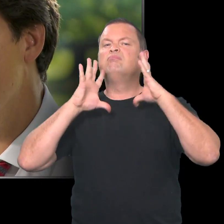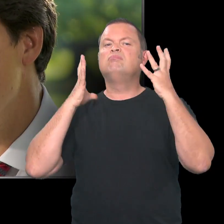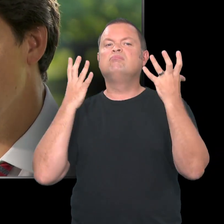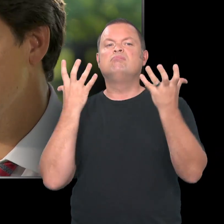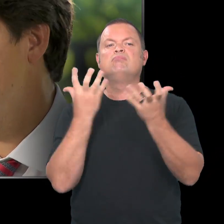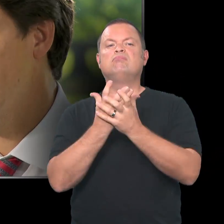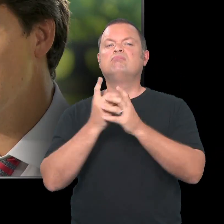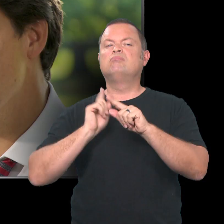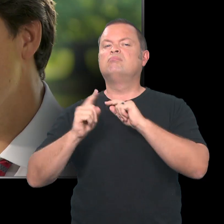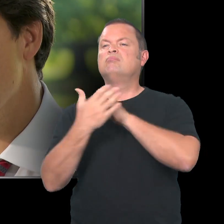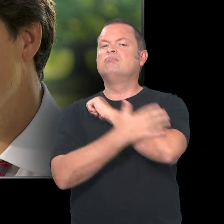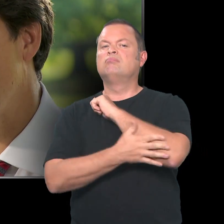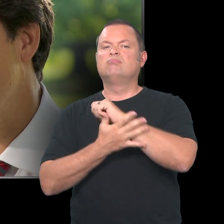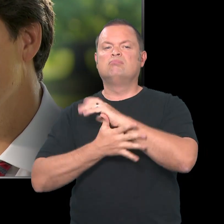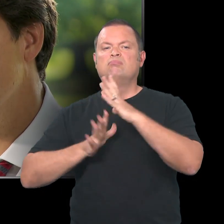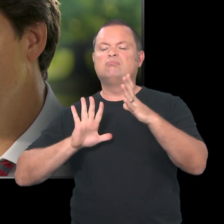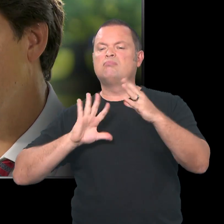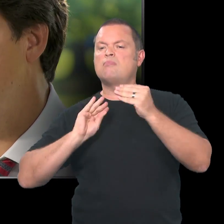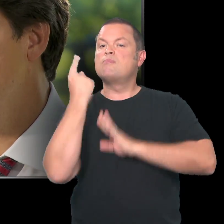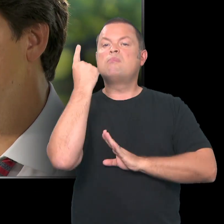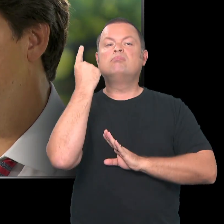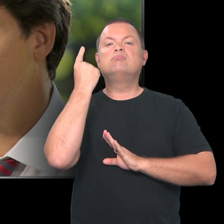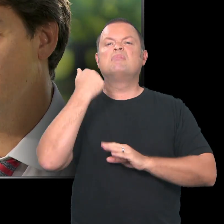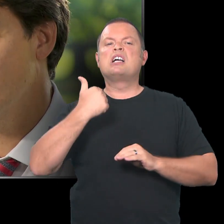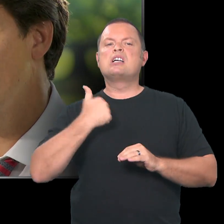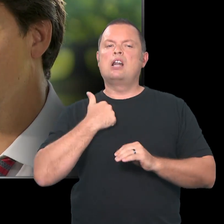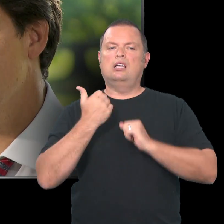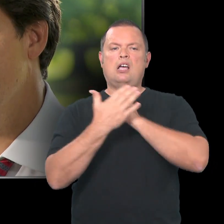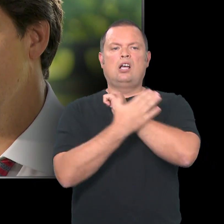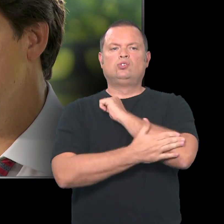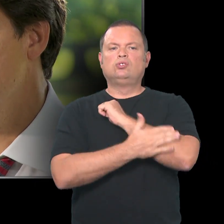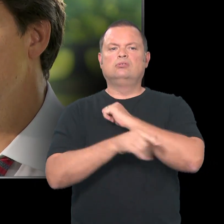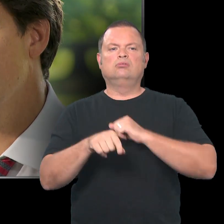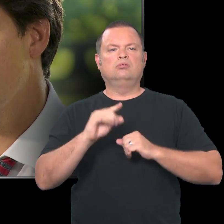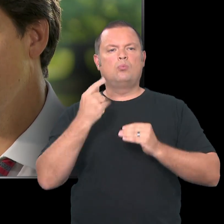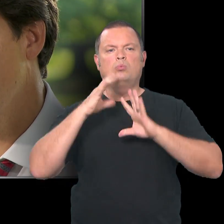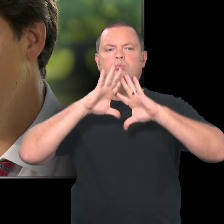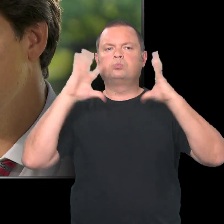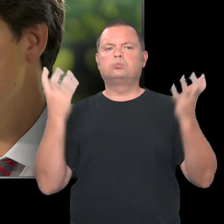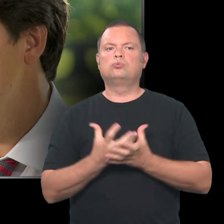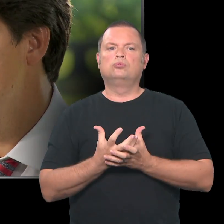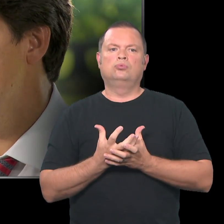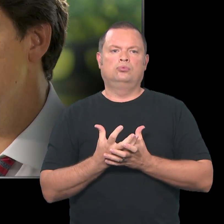This country is one of the most incredible countries in the world. If not the most. I mean, I know I'm horribly biased,